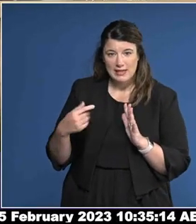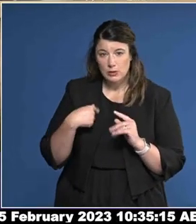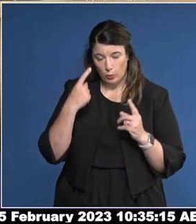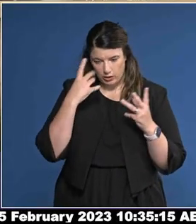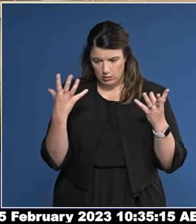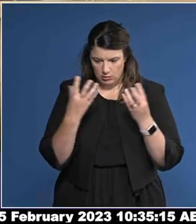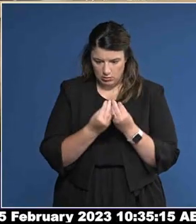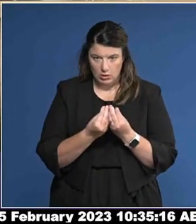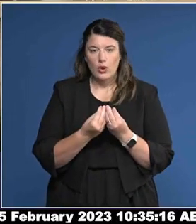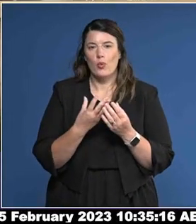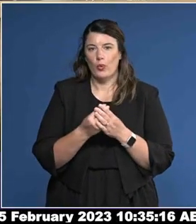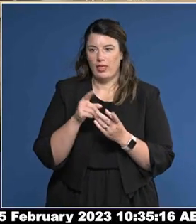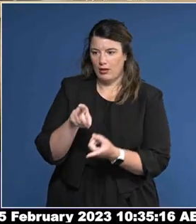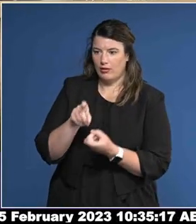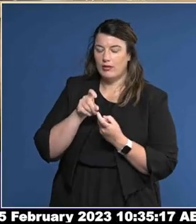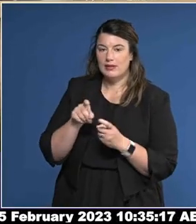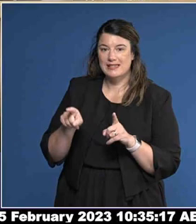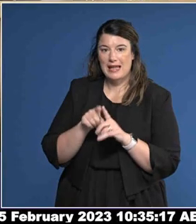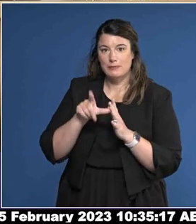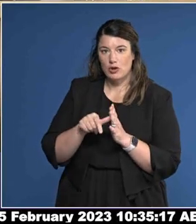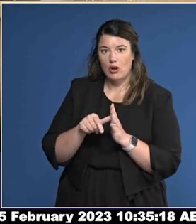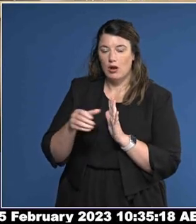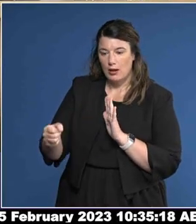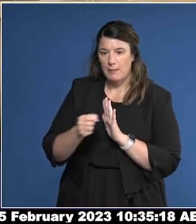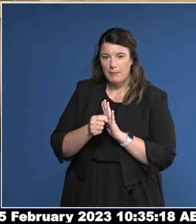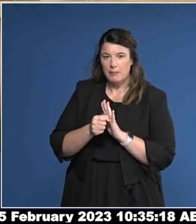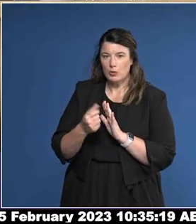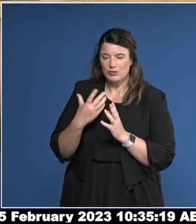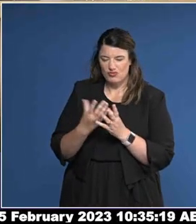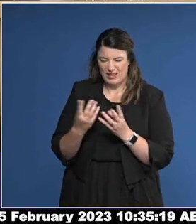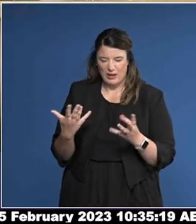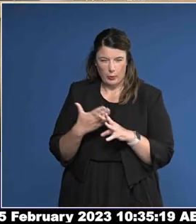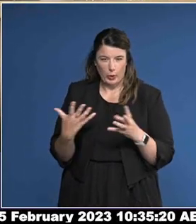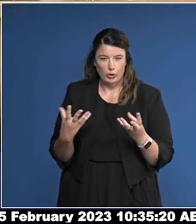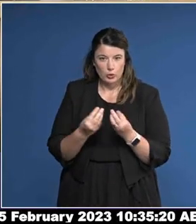of work that's also going on at the moment, because both of those things go hand in hand, particularly for new employees.